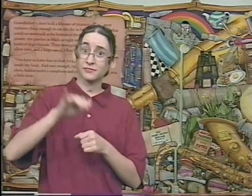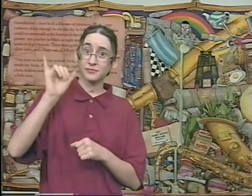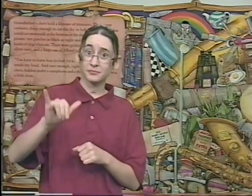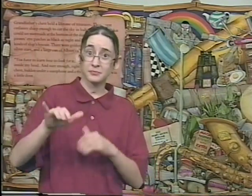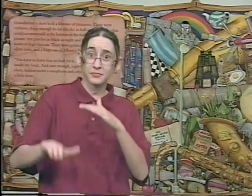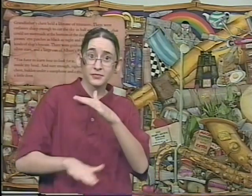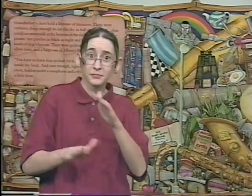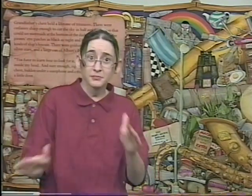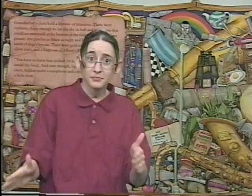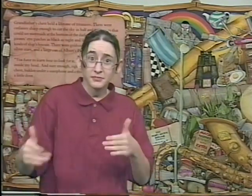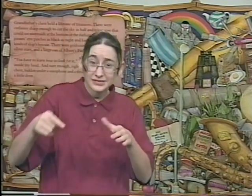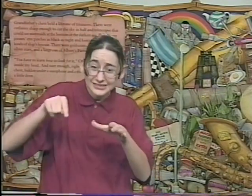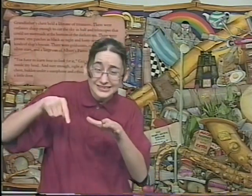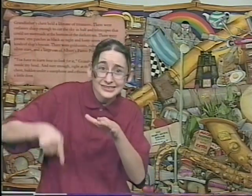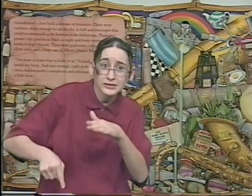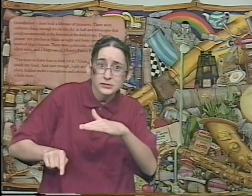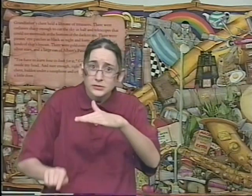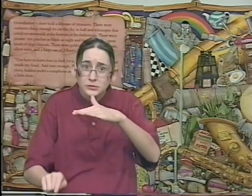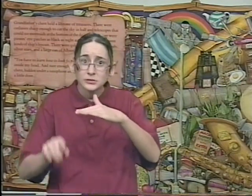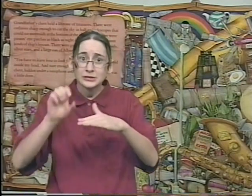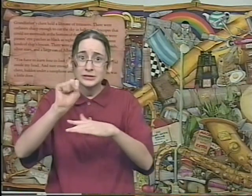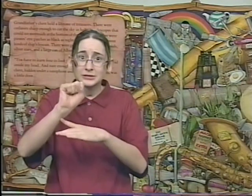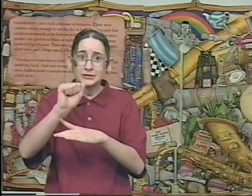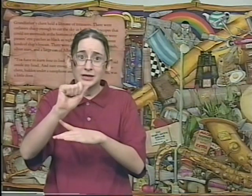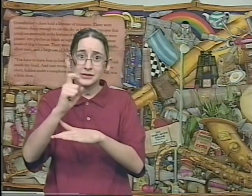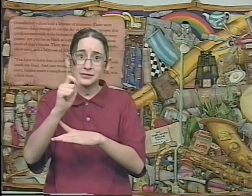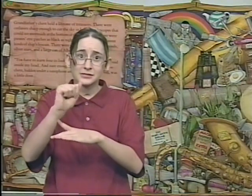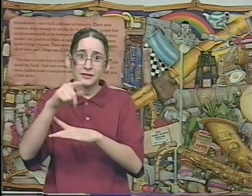bill, was a little door.